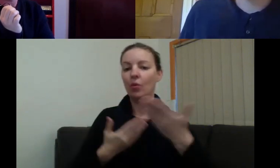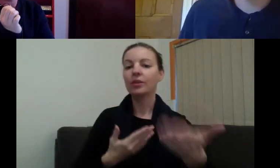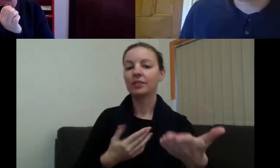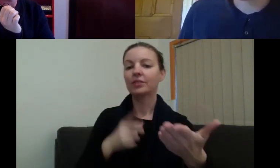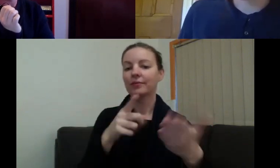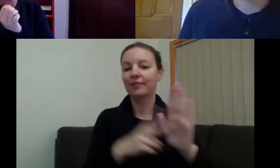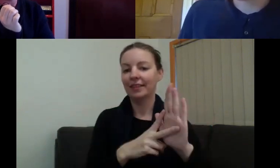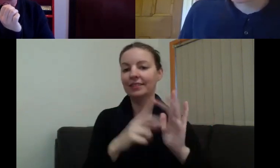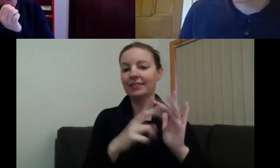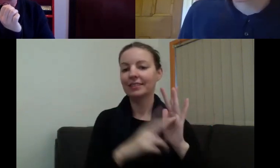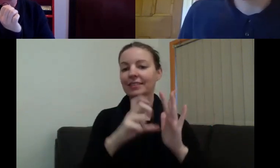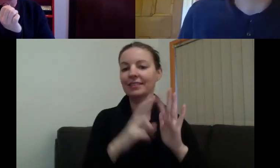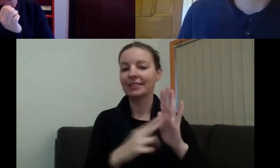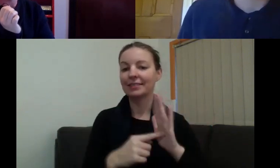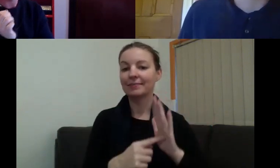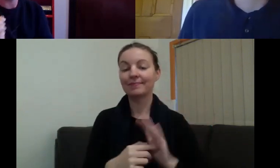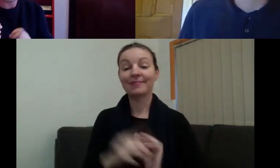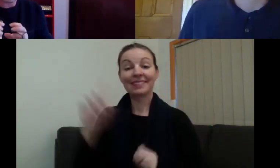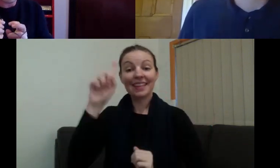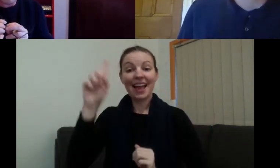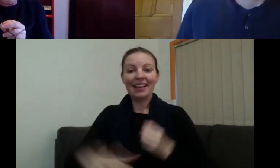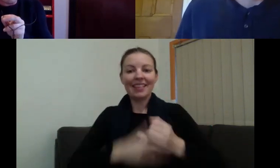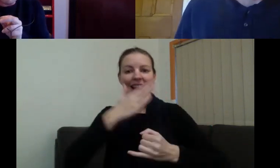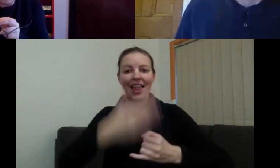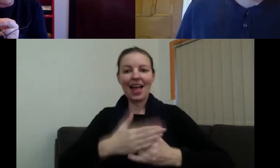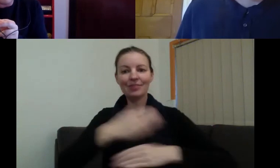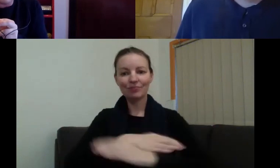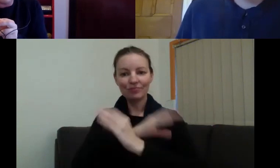This is our last session.